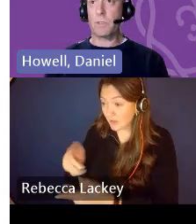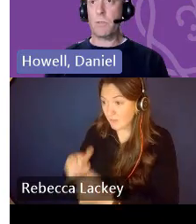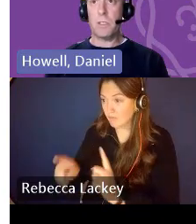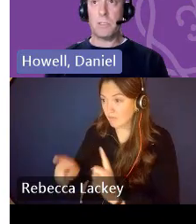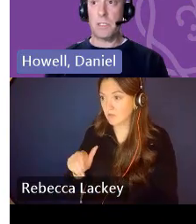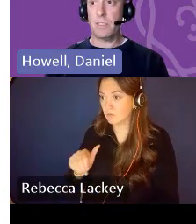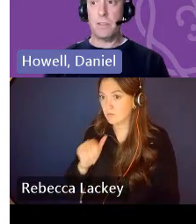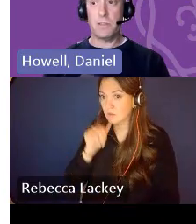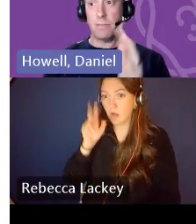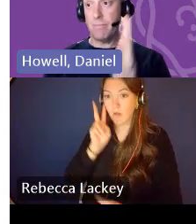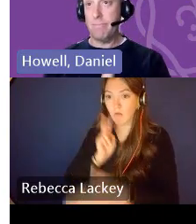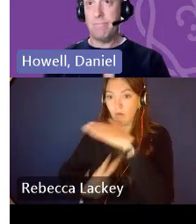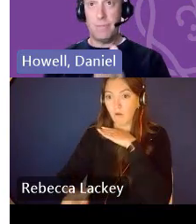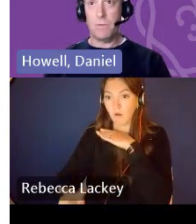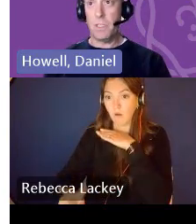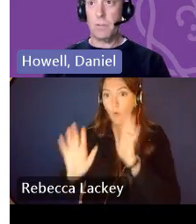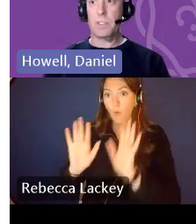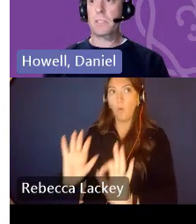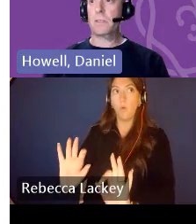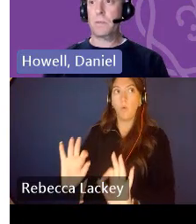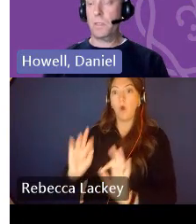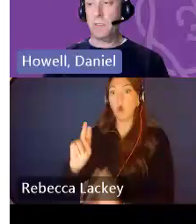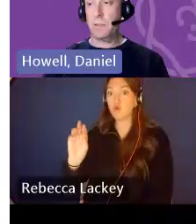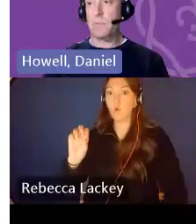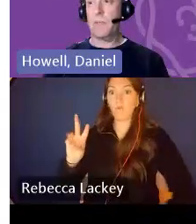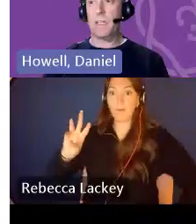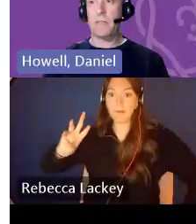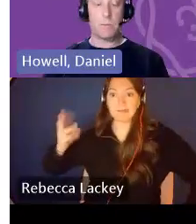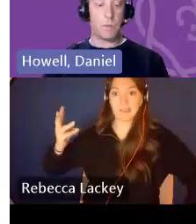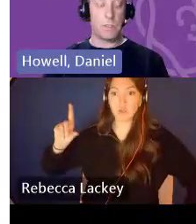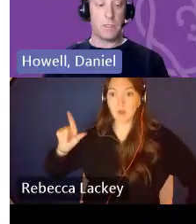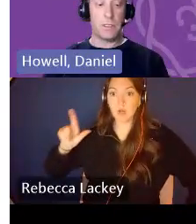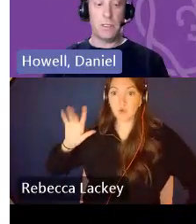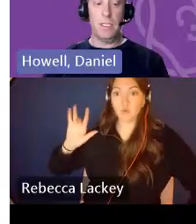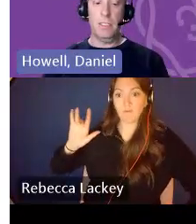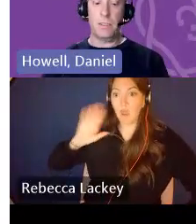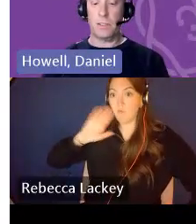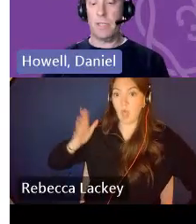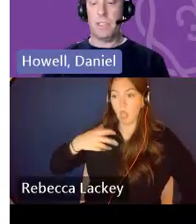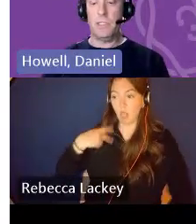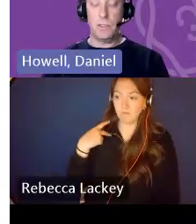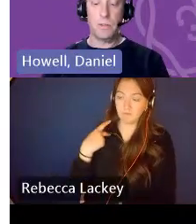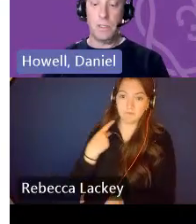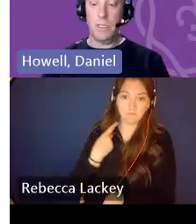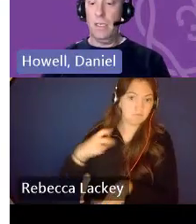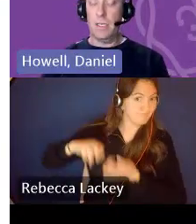crystal ball that said on November 6th of 2025 this bridge is going to start to have an issues.